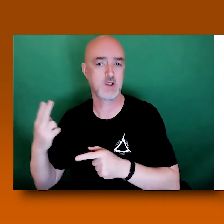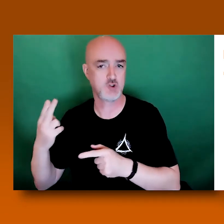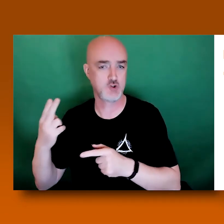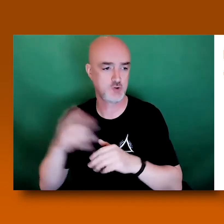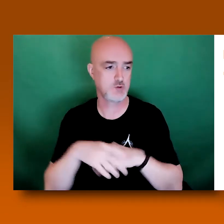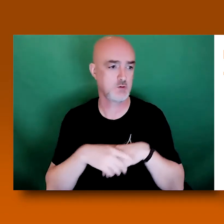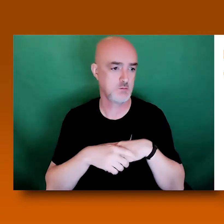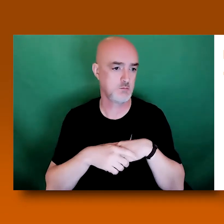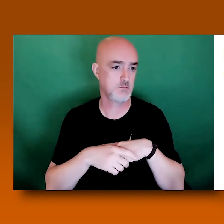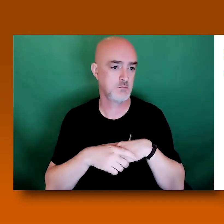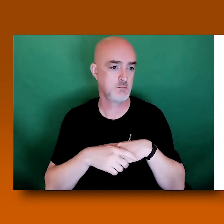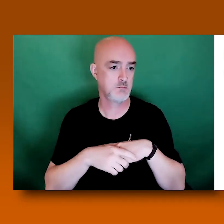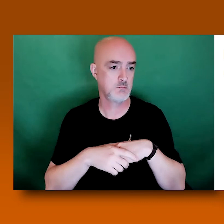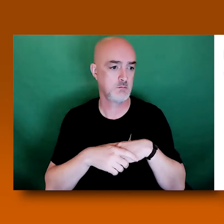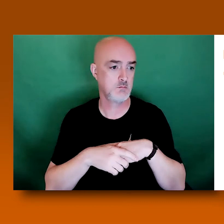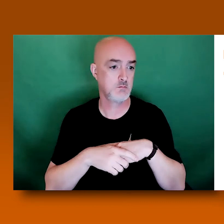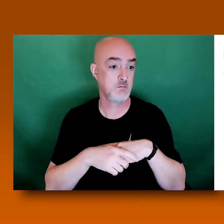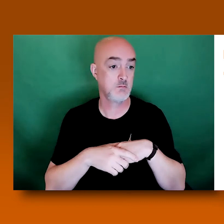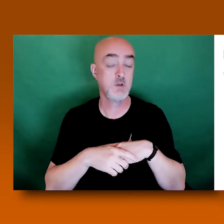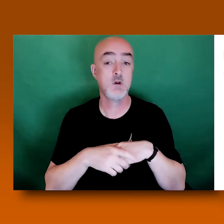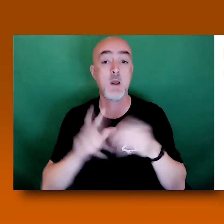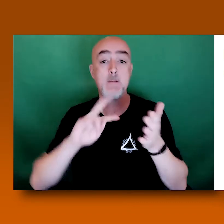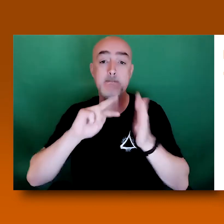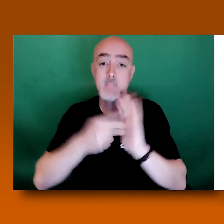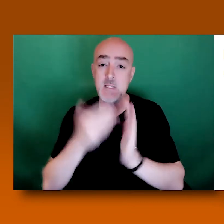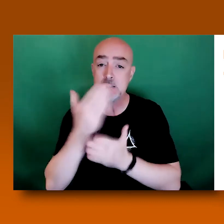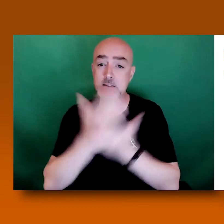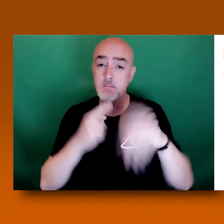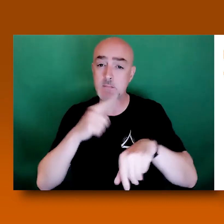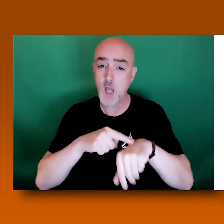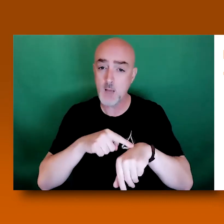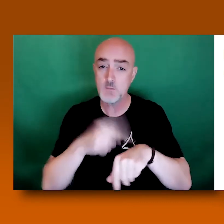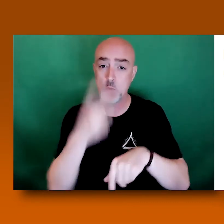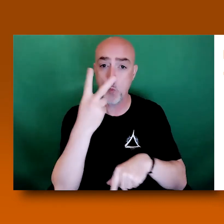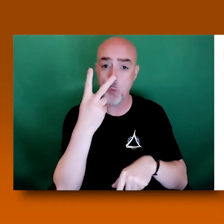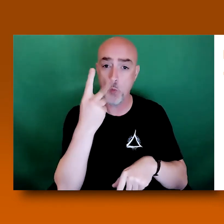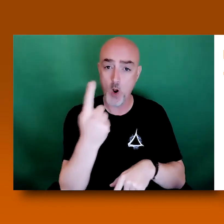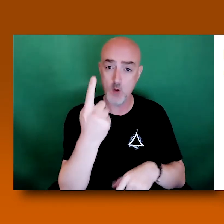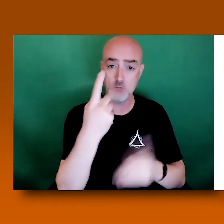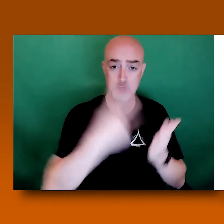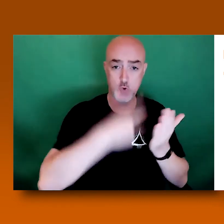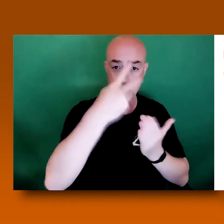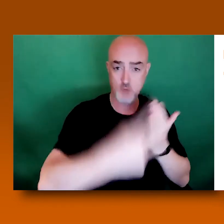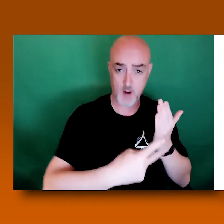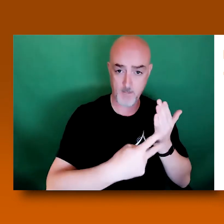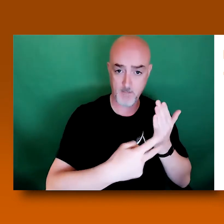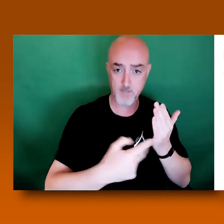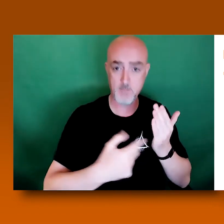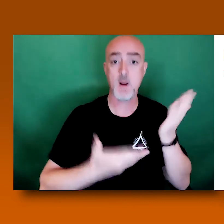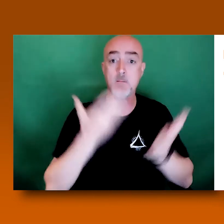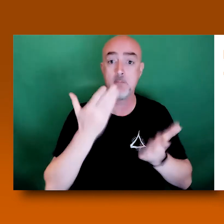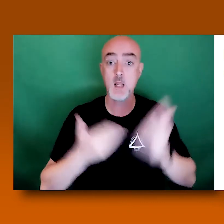compared to the NIH study sections that were just outlined. And at times, there are maybe